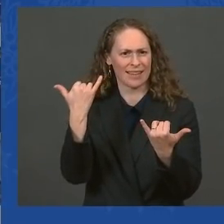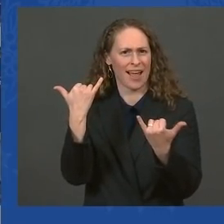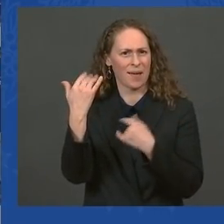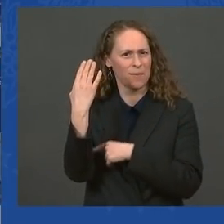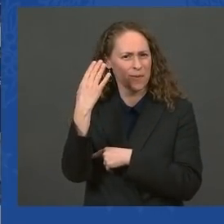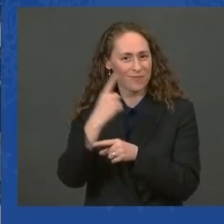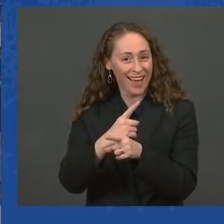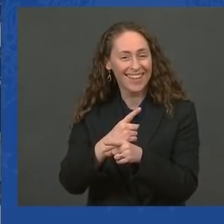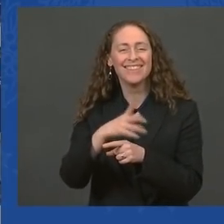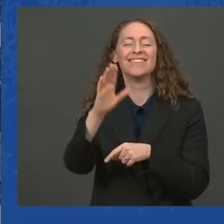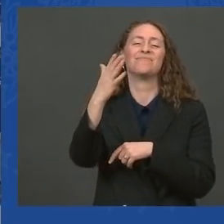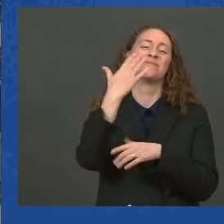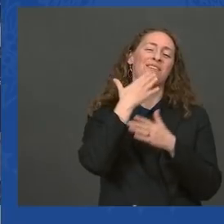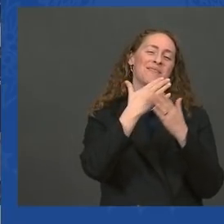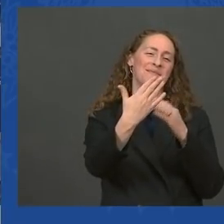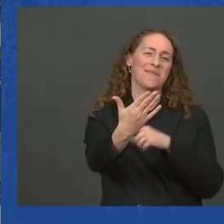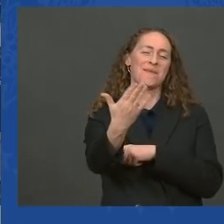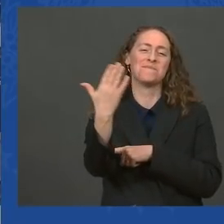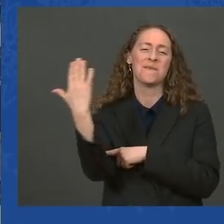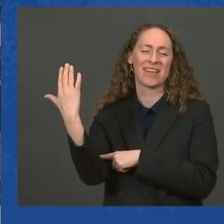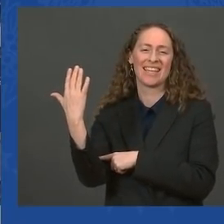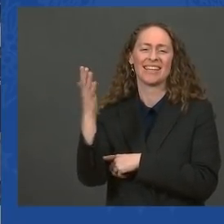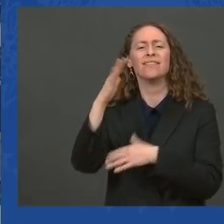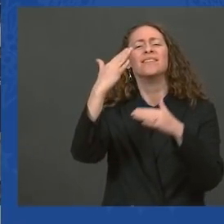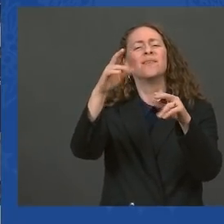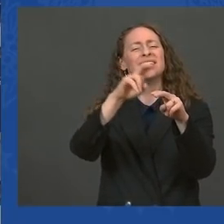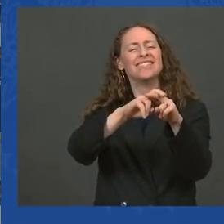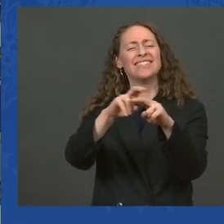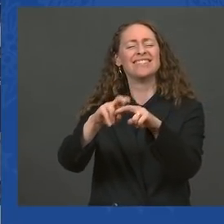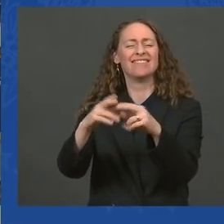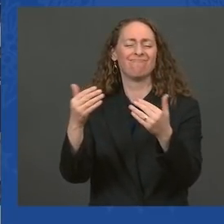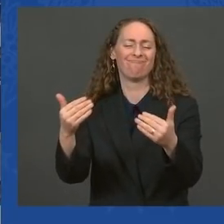The President: -- please be seated. I feel like we have a quorum in the House.